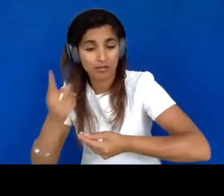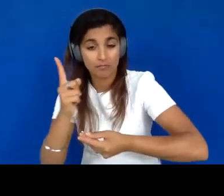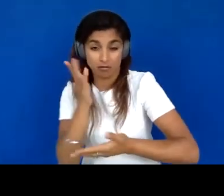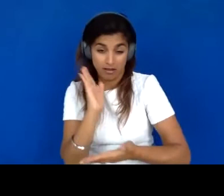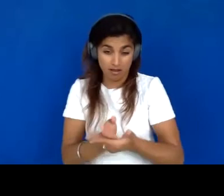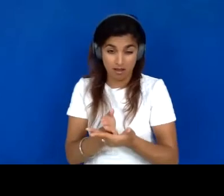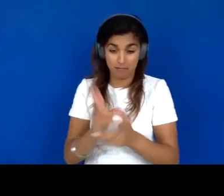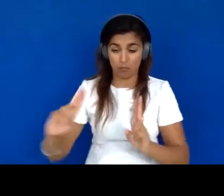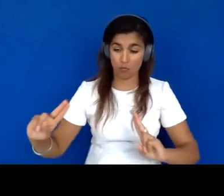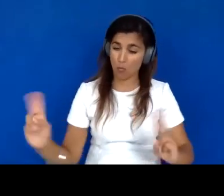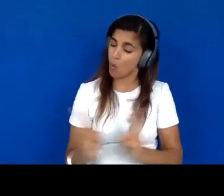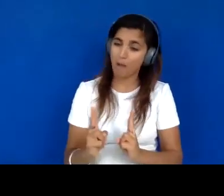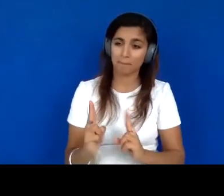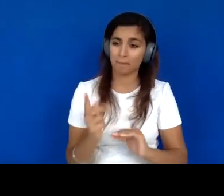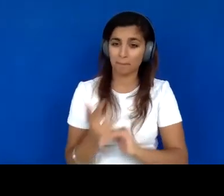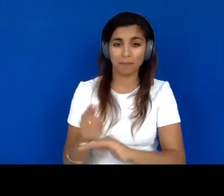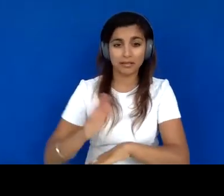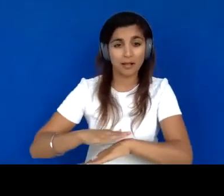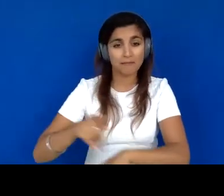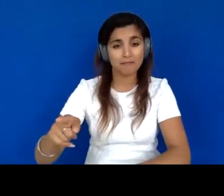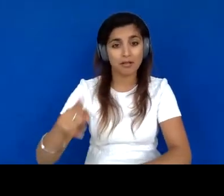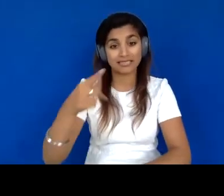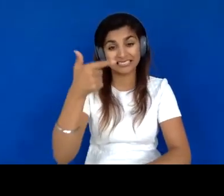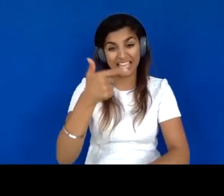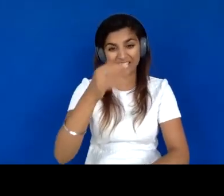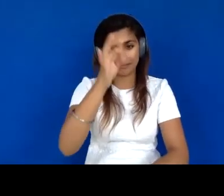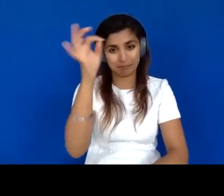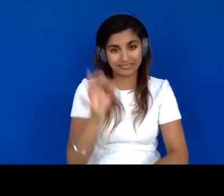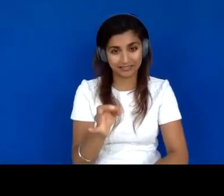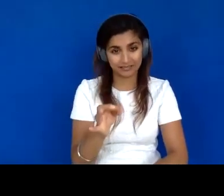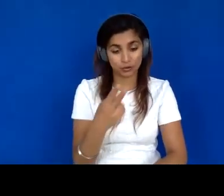produced from 17% of total frames in twenty twelve to fourteen percent in